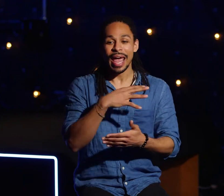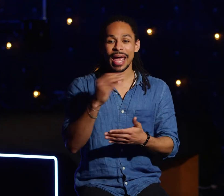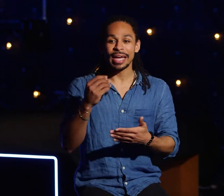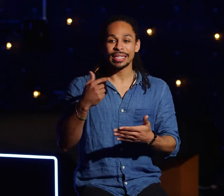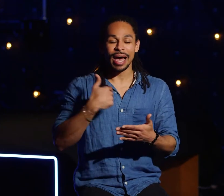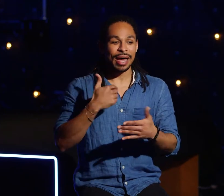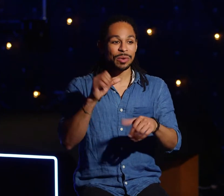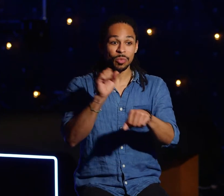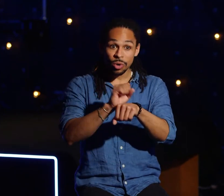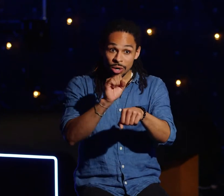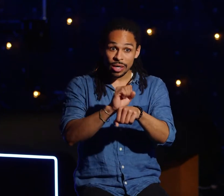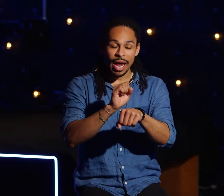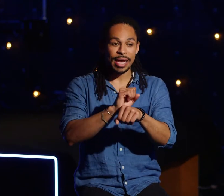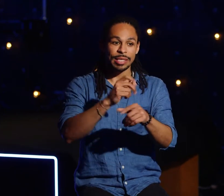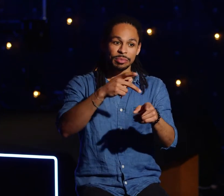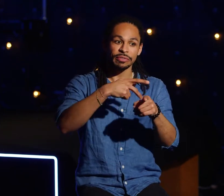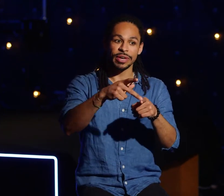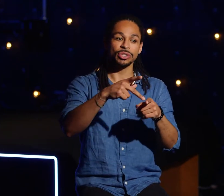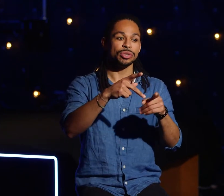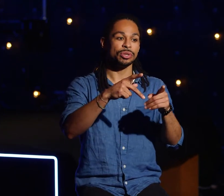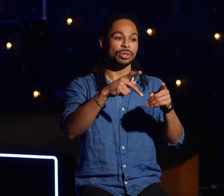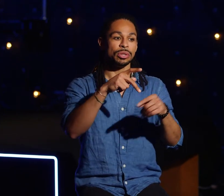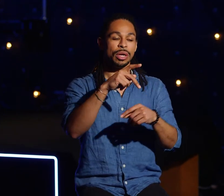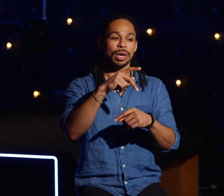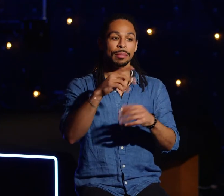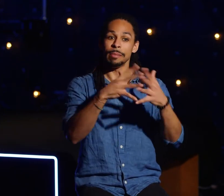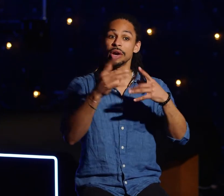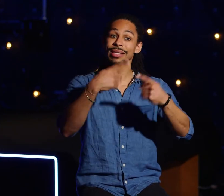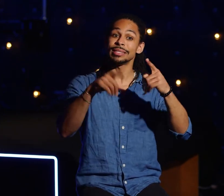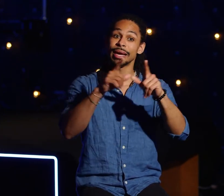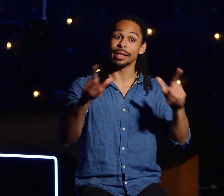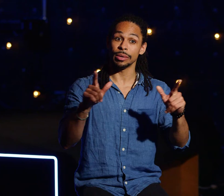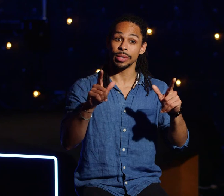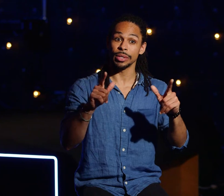And I work as a professional American Sign Language,